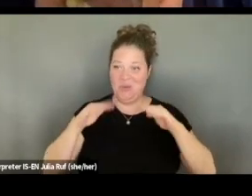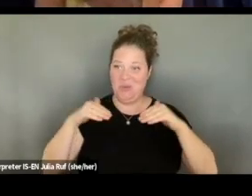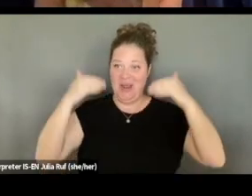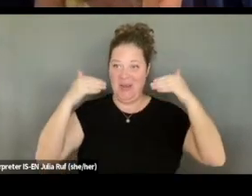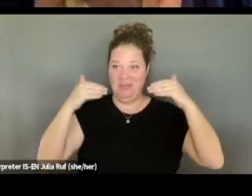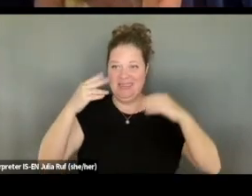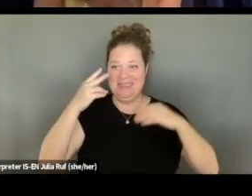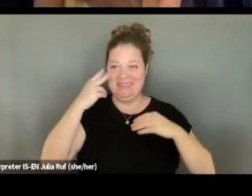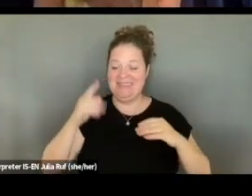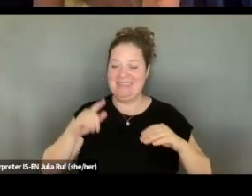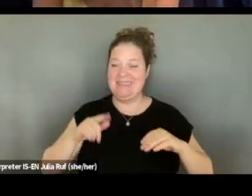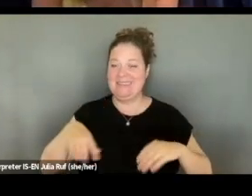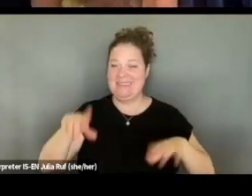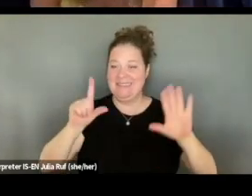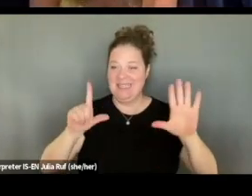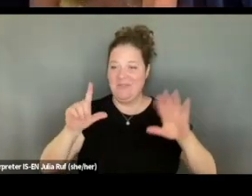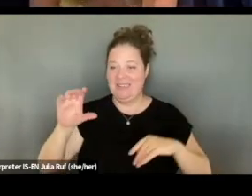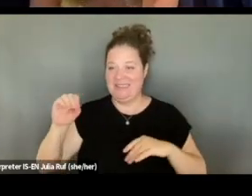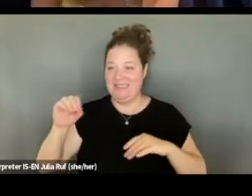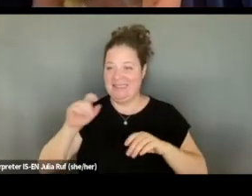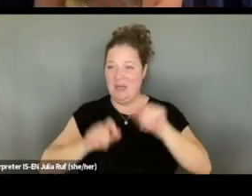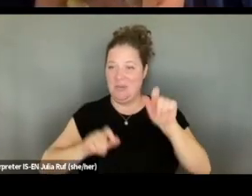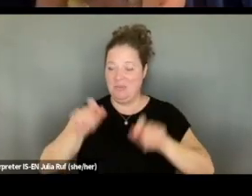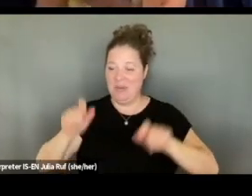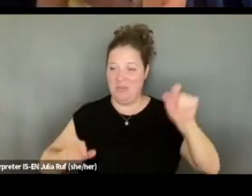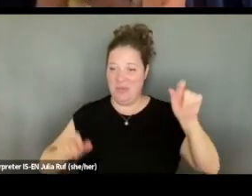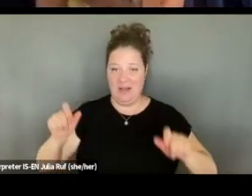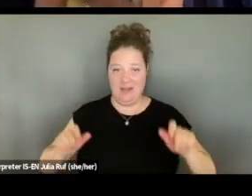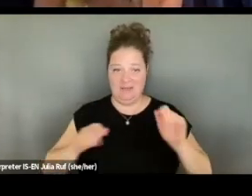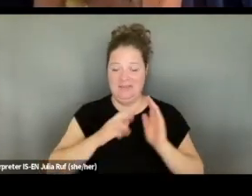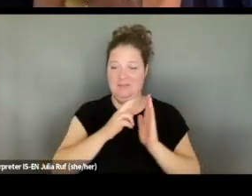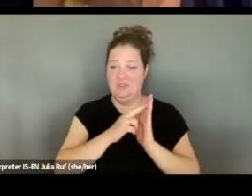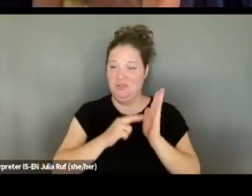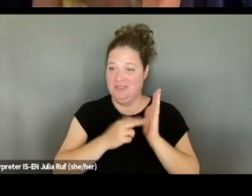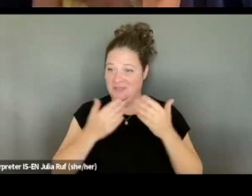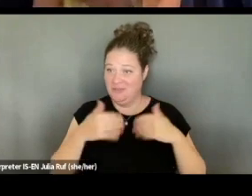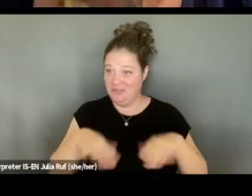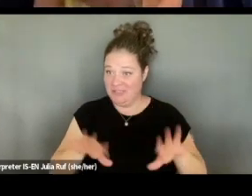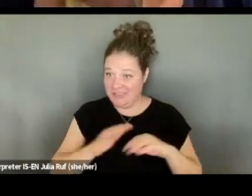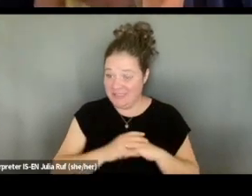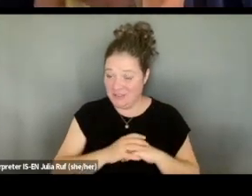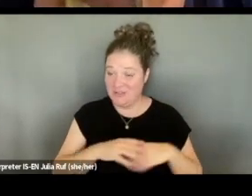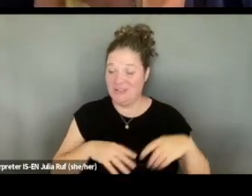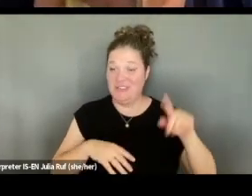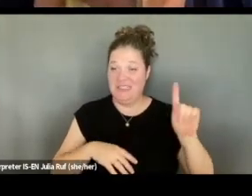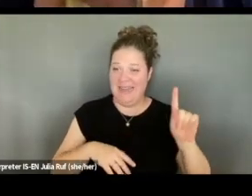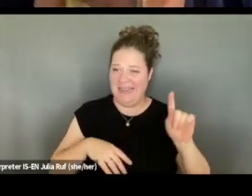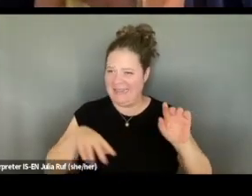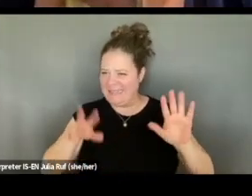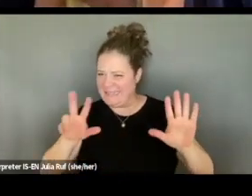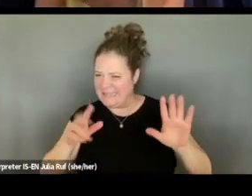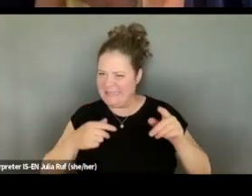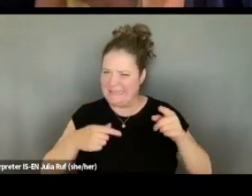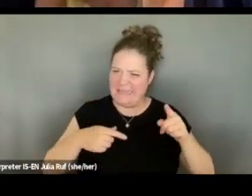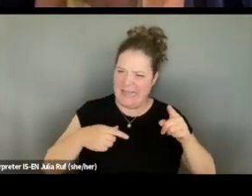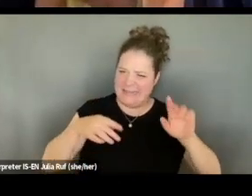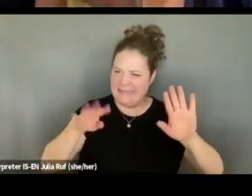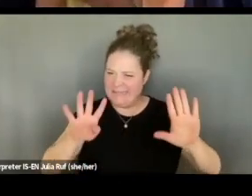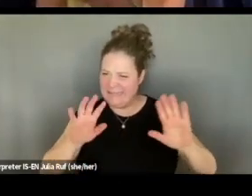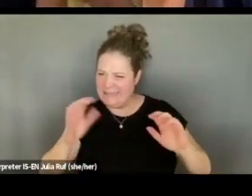today, more than 70 people registered from, I think, 18 or 19 countries, if I remember correctly, so very good turnout,